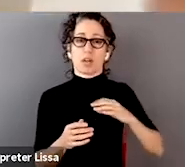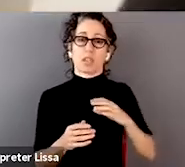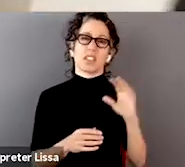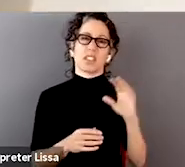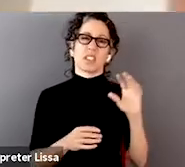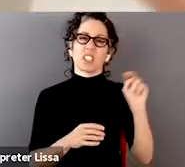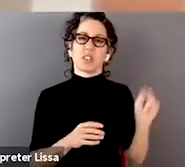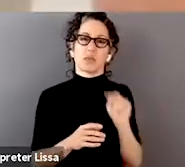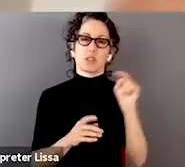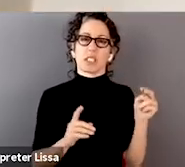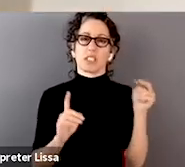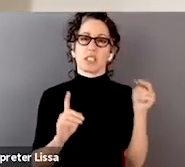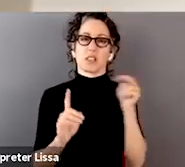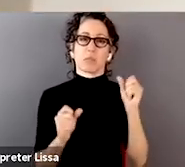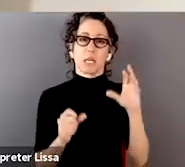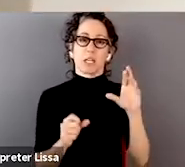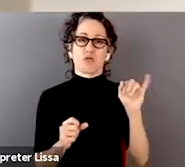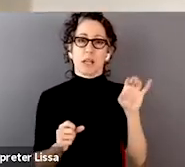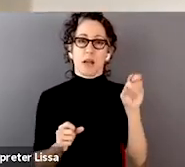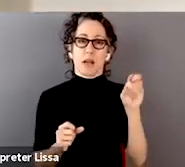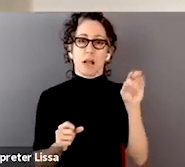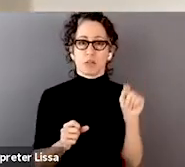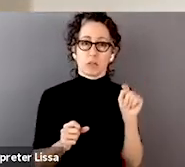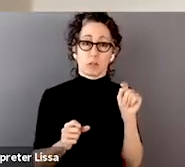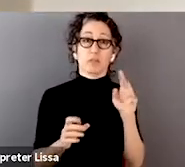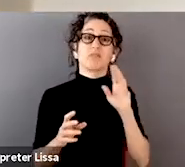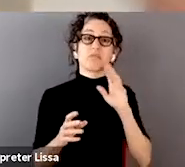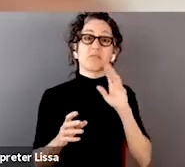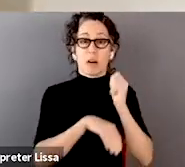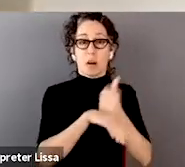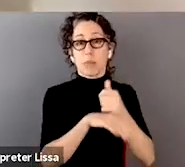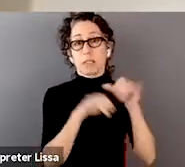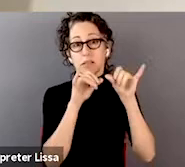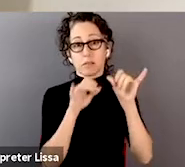for how badly your knees are doing and whether you need a surgery, and then she also takes the patient's